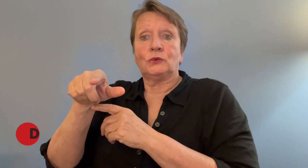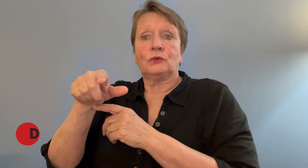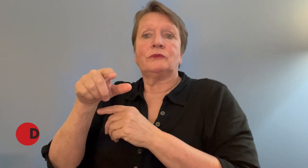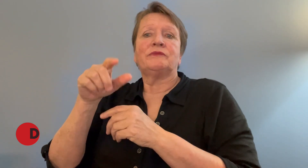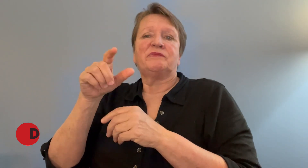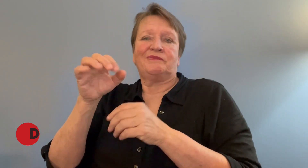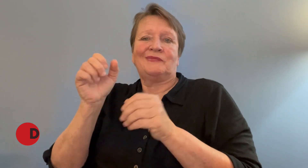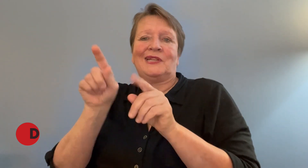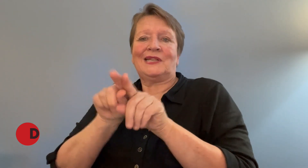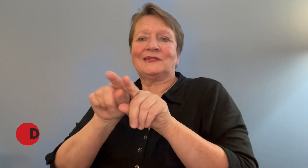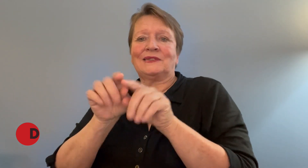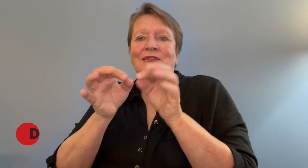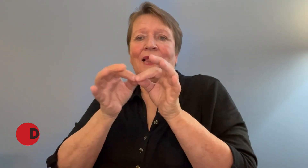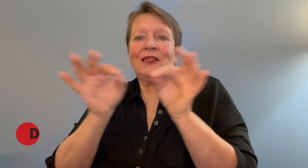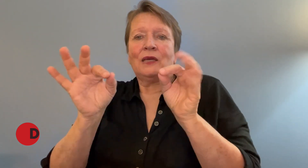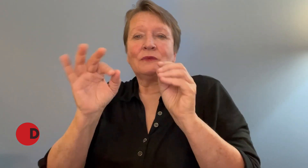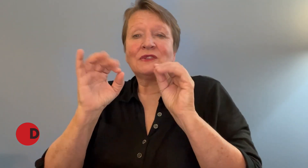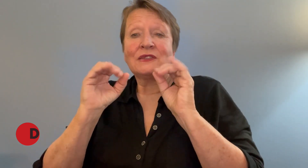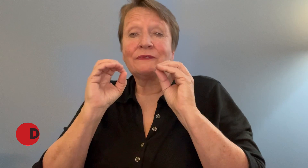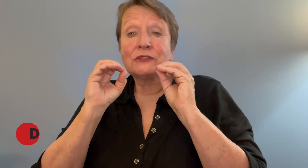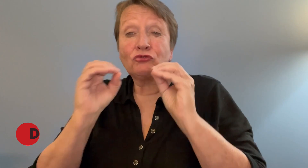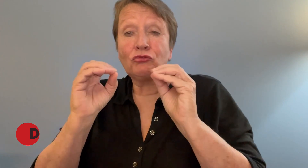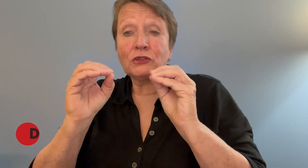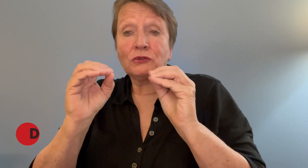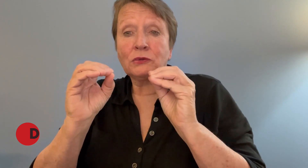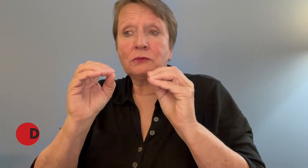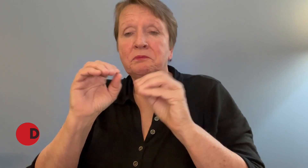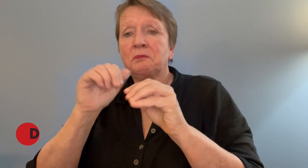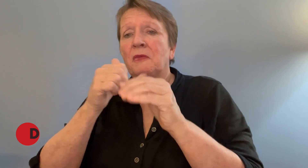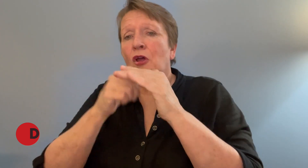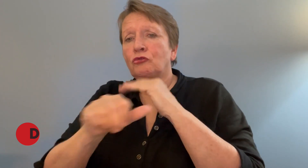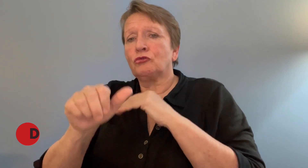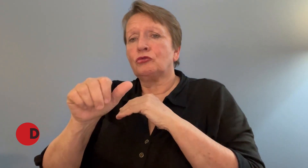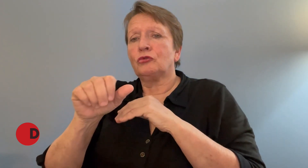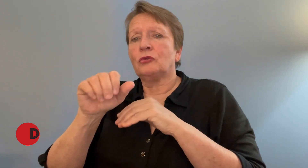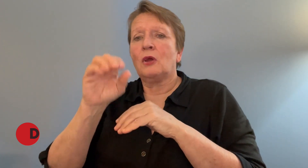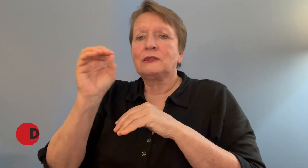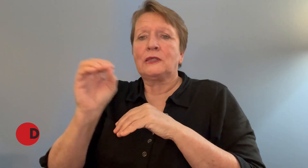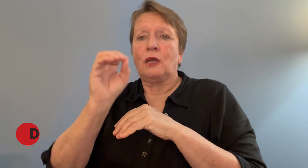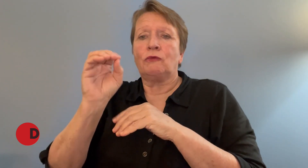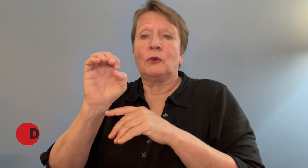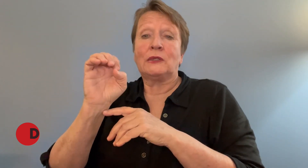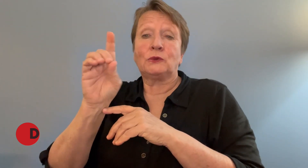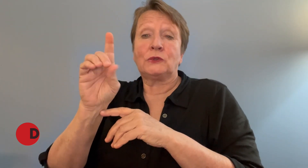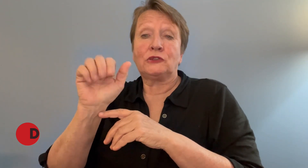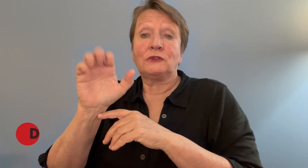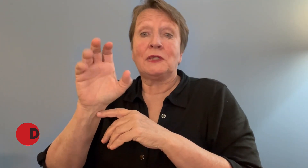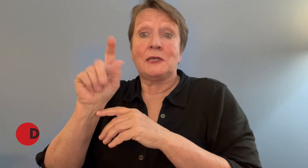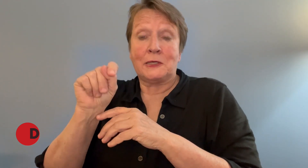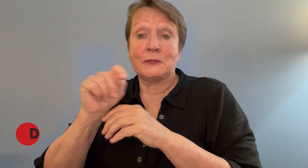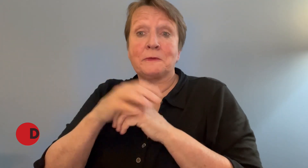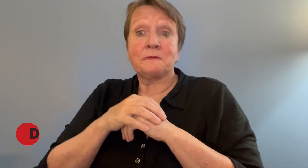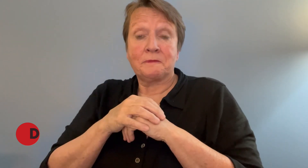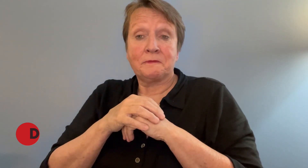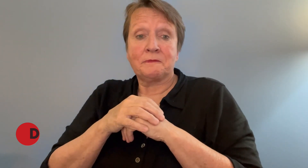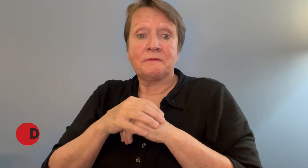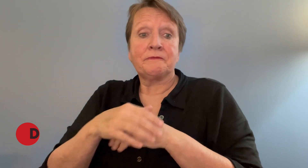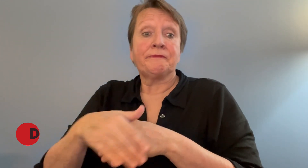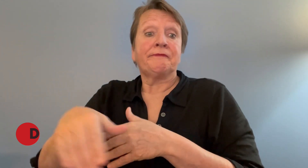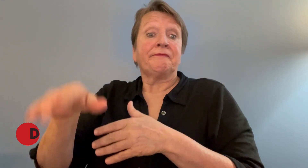of instruction under Ontario Education Act. Fourthly, WFD provides